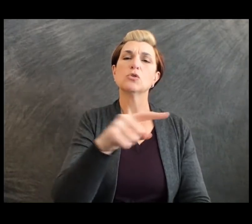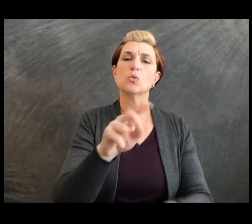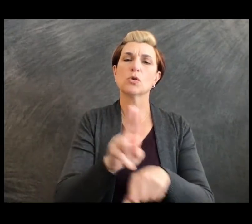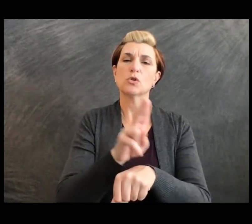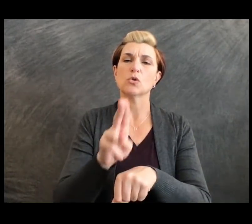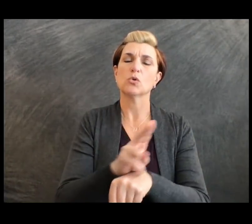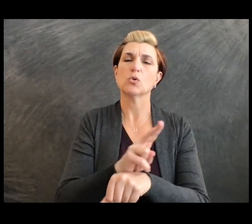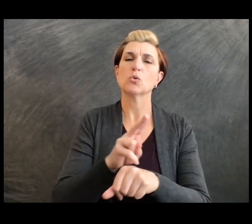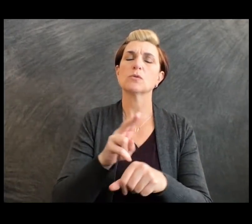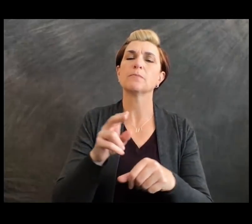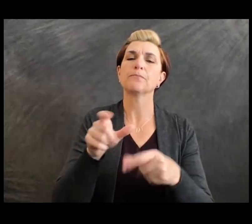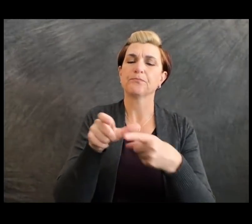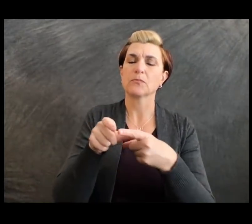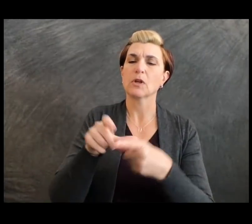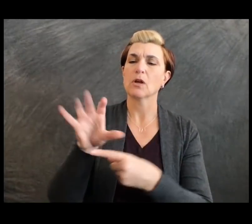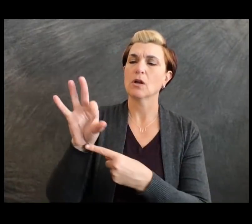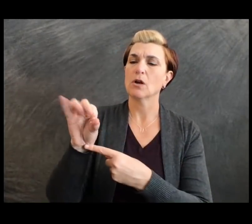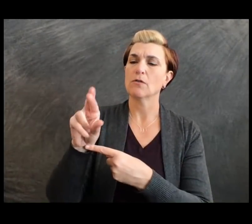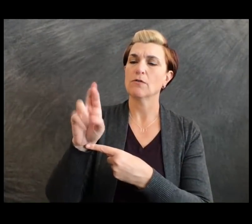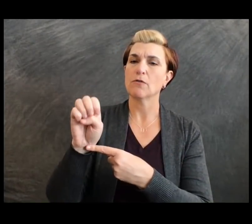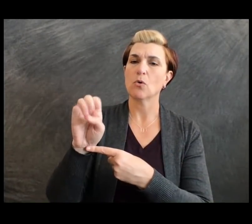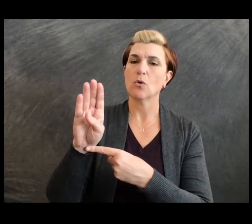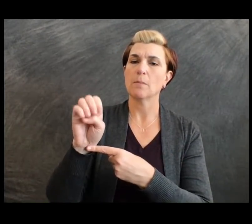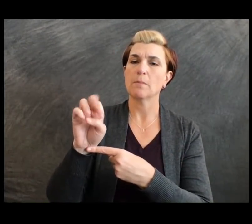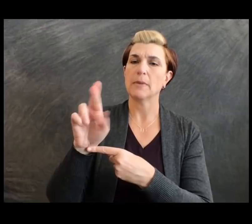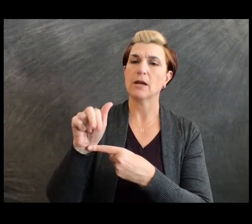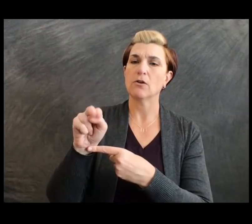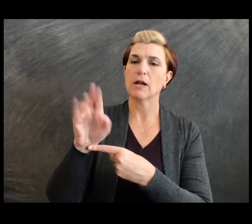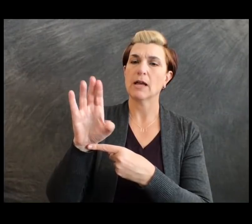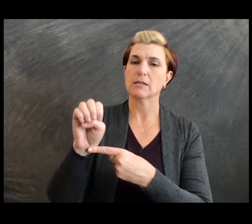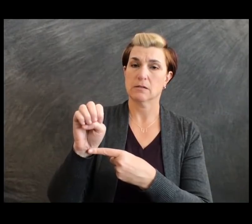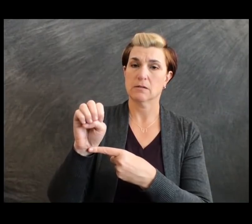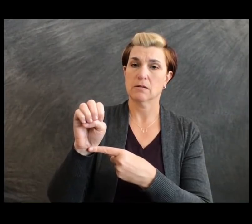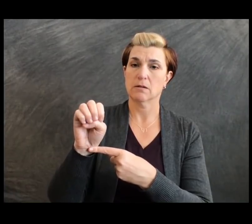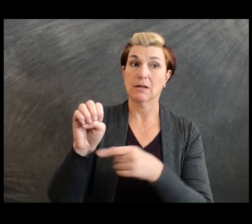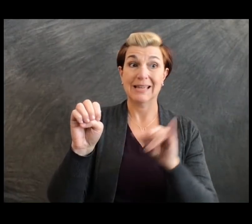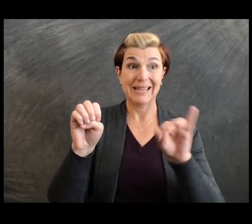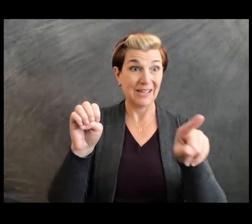difficulty it is important if you're having difficulty to actually contact